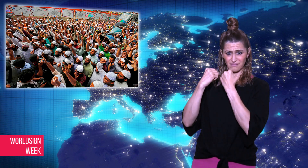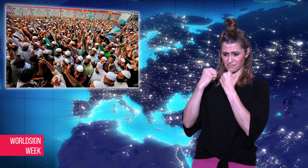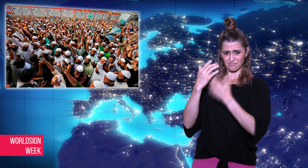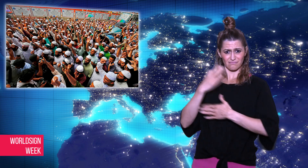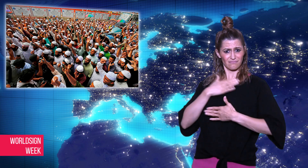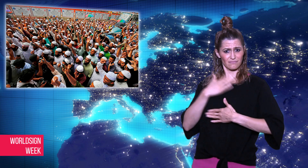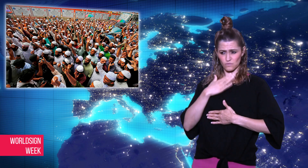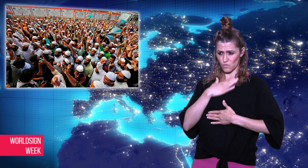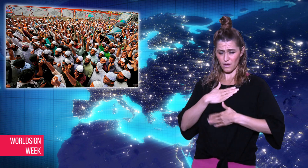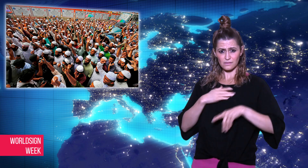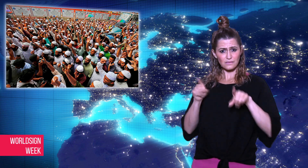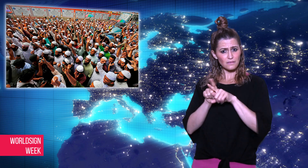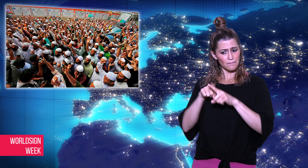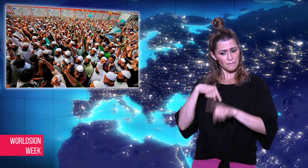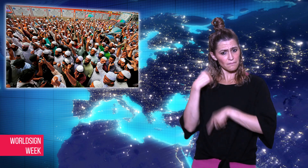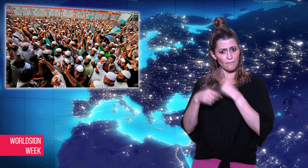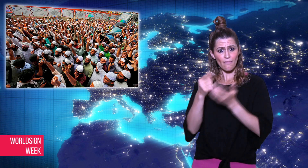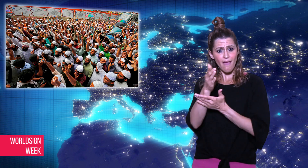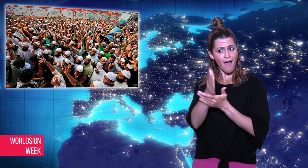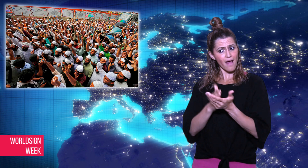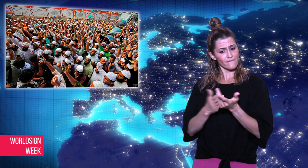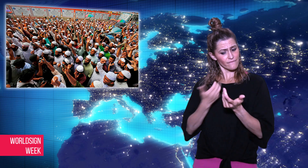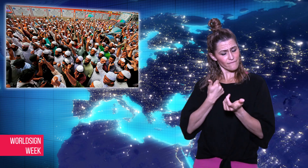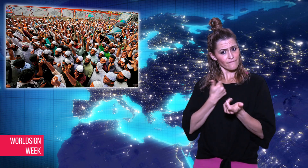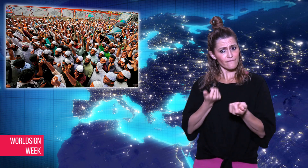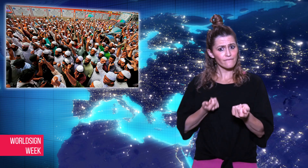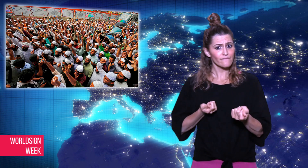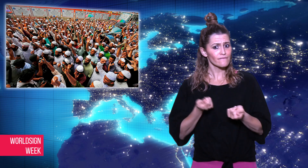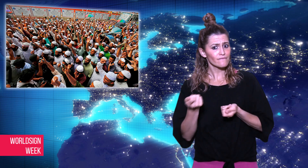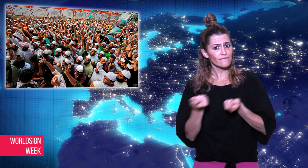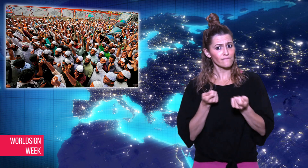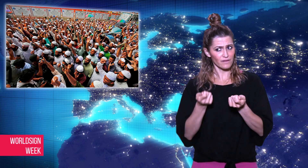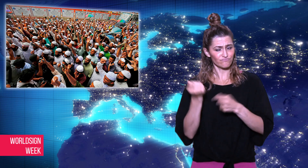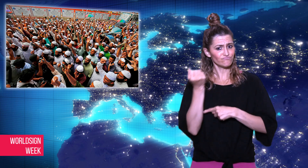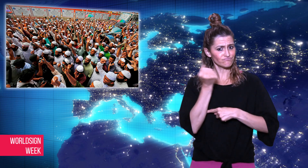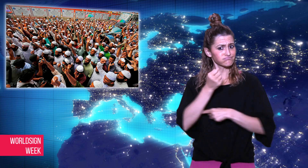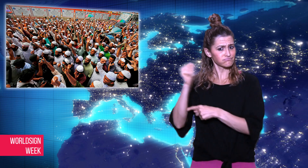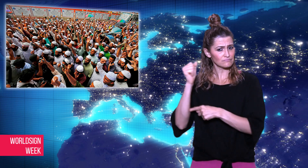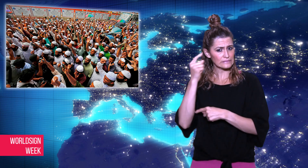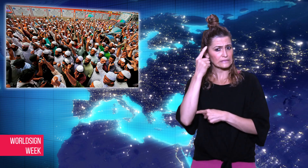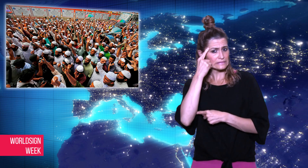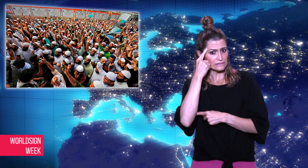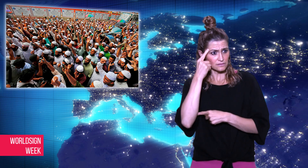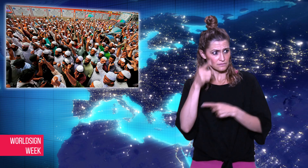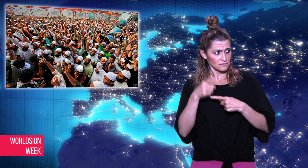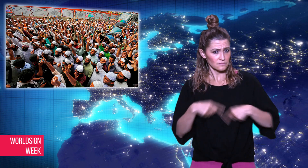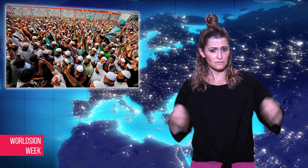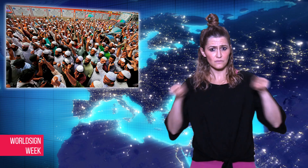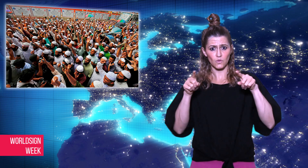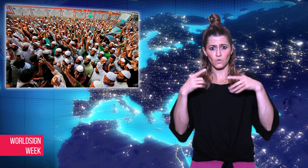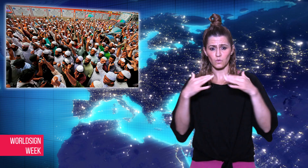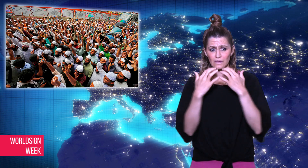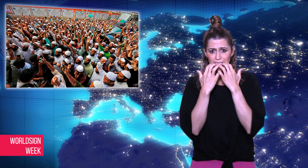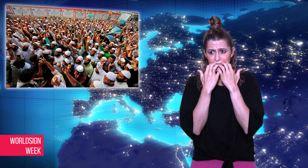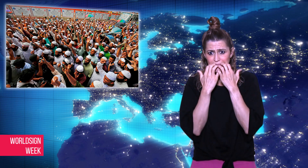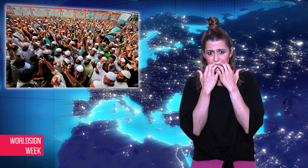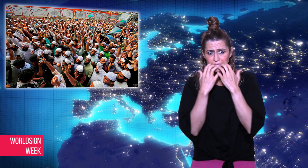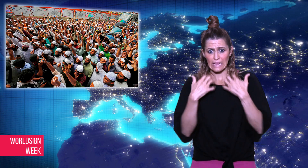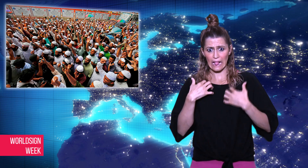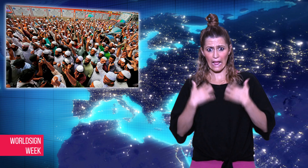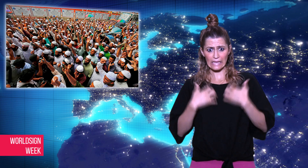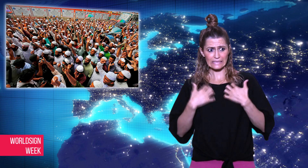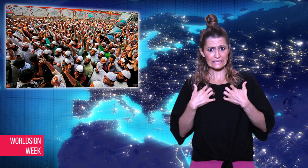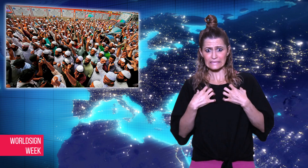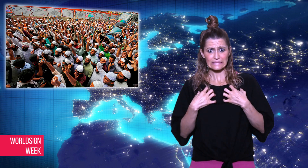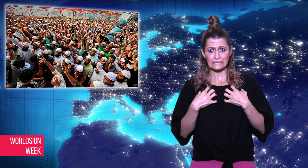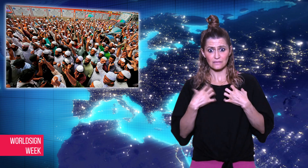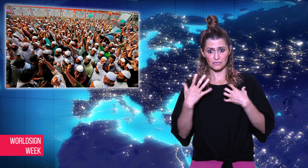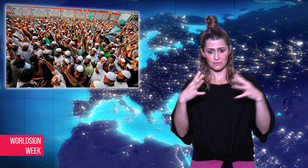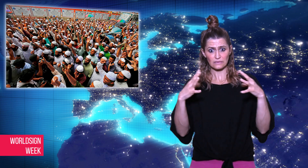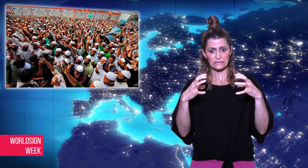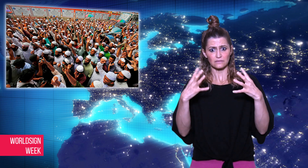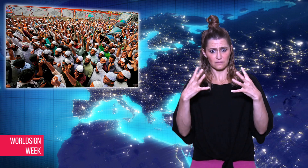control. There are fears that the situation will